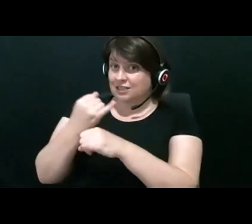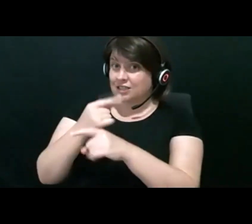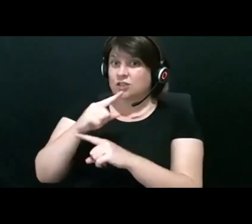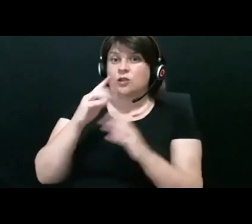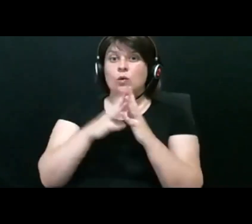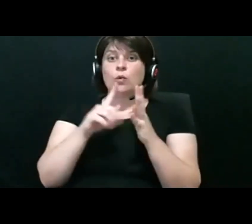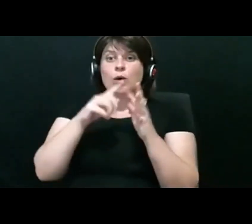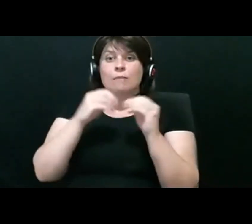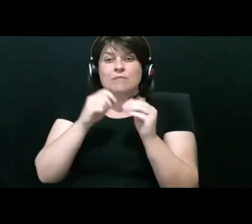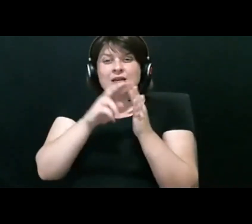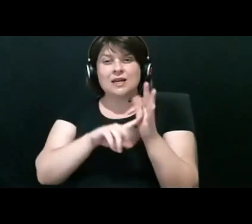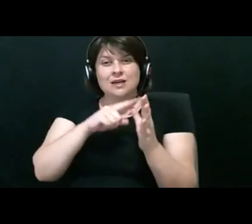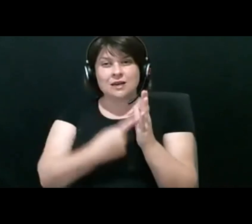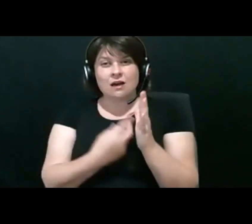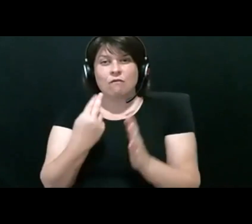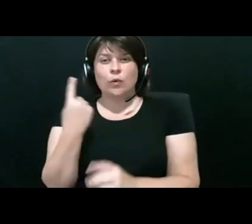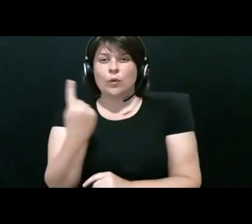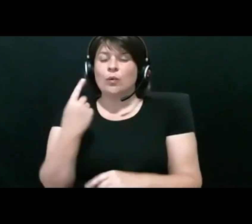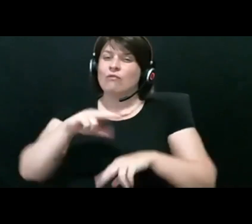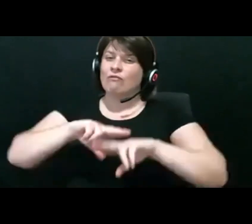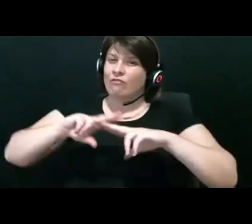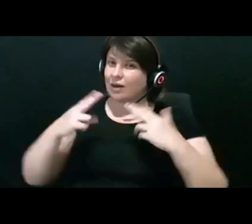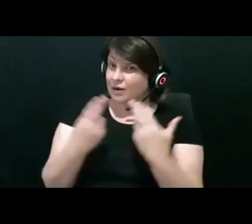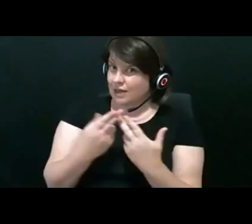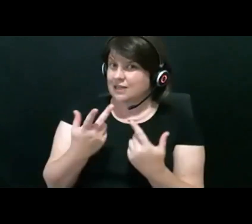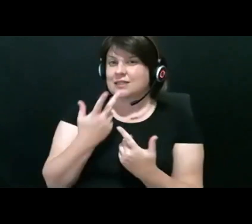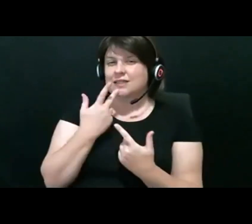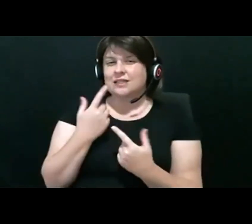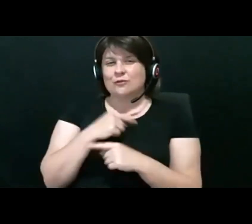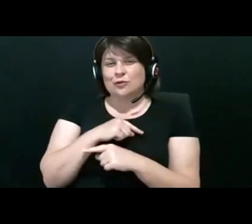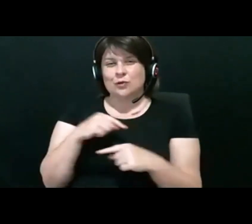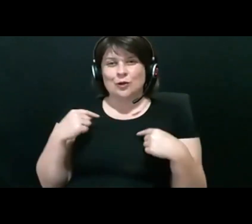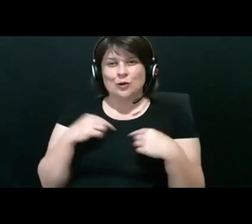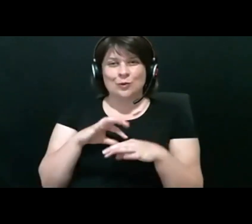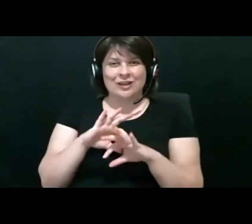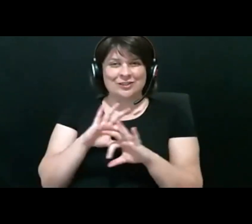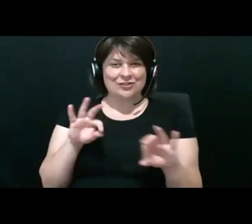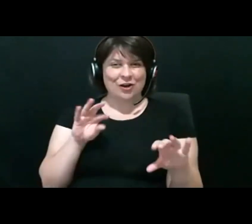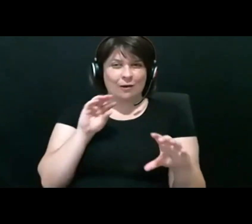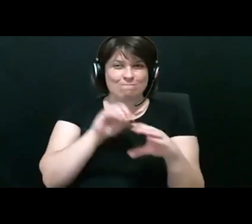for families although if we don't fill all the spots with families, it will be opened up to